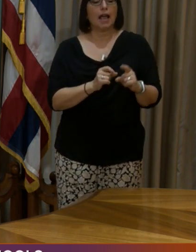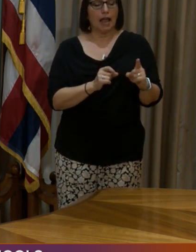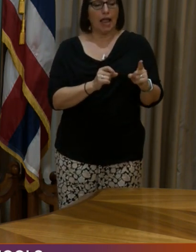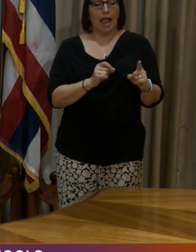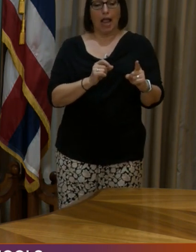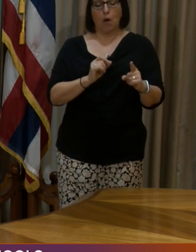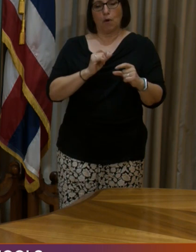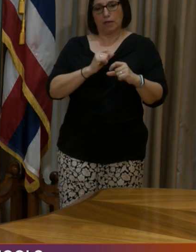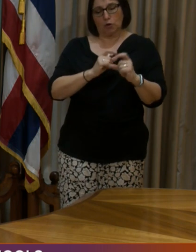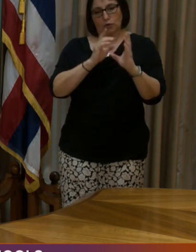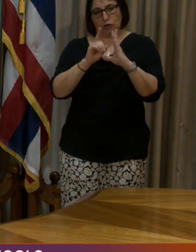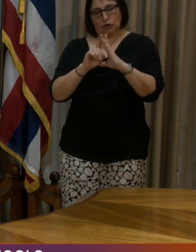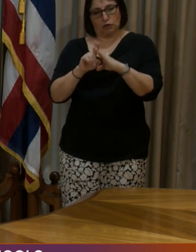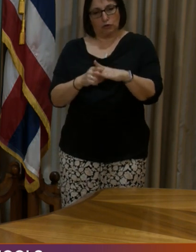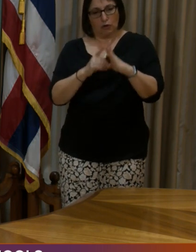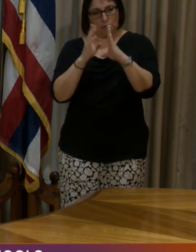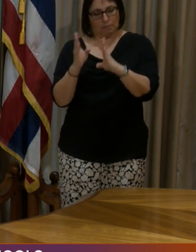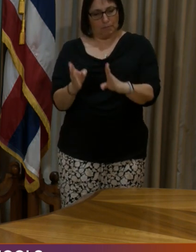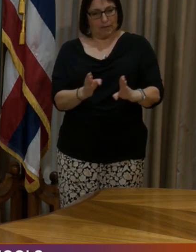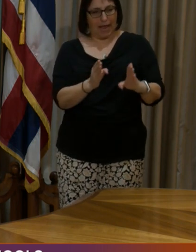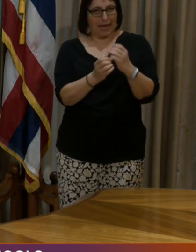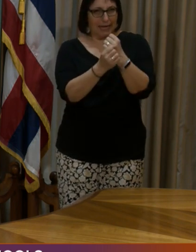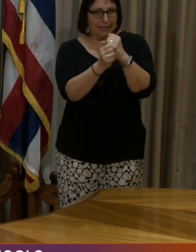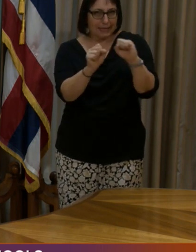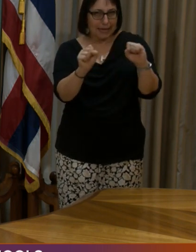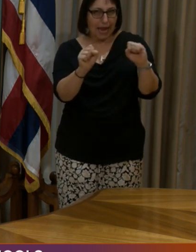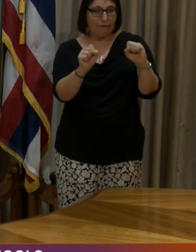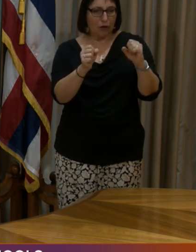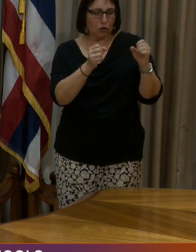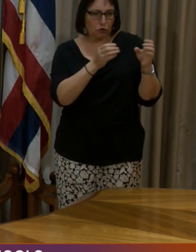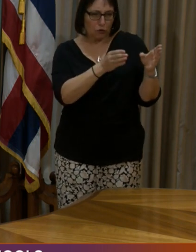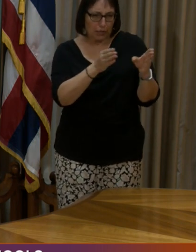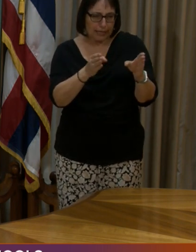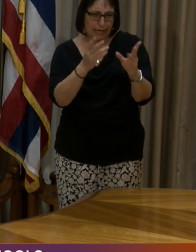BENCHMARKS FOR OUR SCHOOLS TO USE CHI HEALTH DATA TO BEGIN PLANNING FOR A SAFE AND